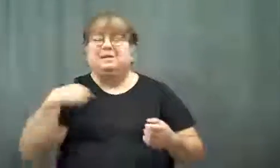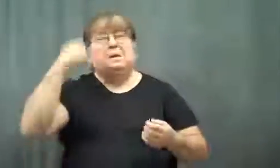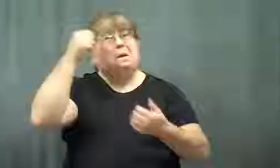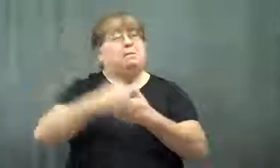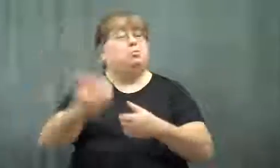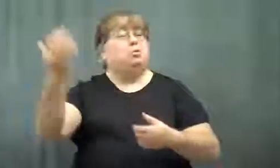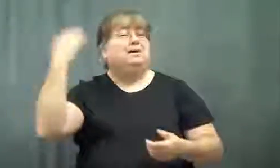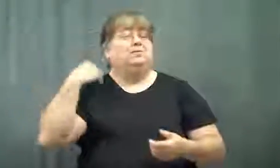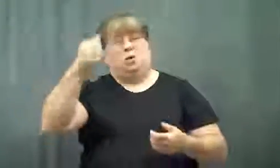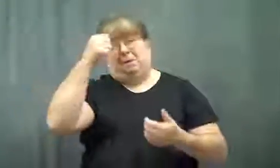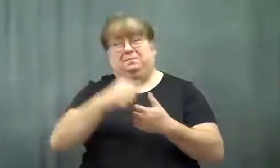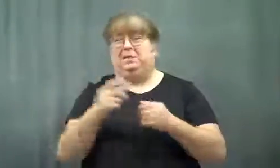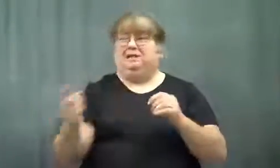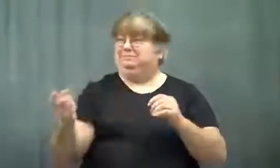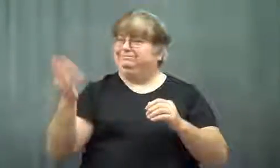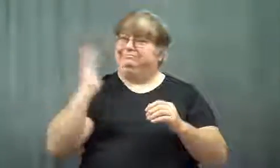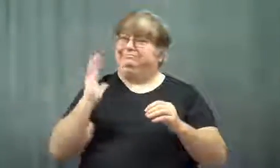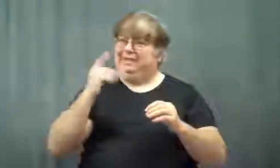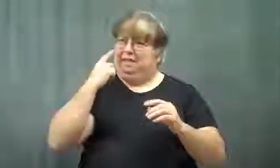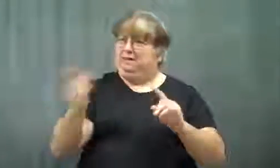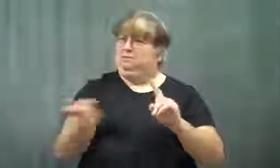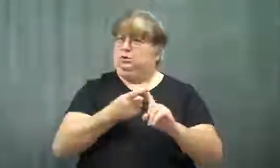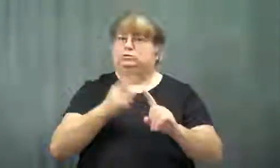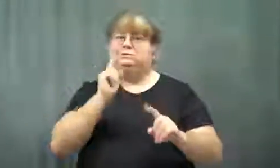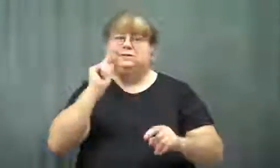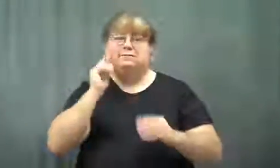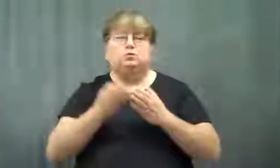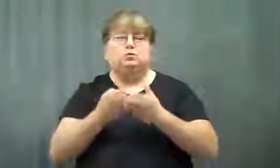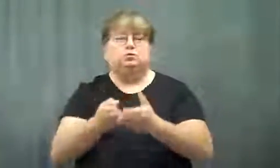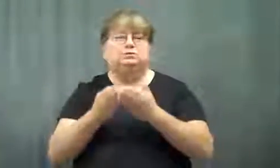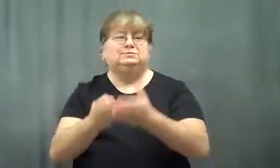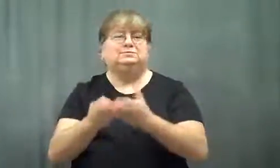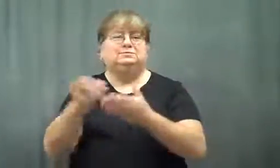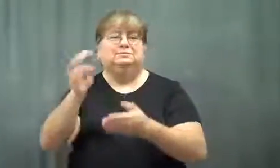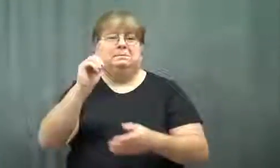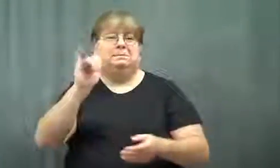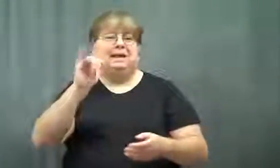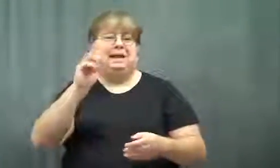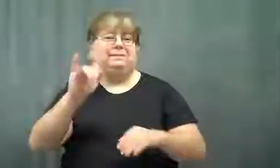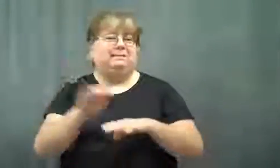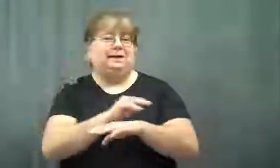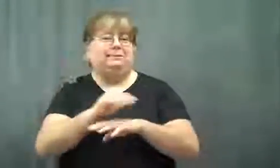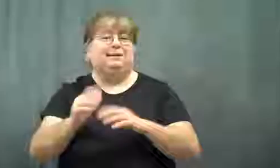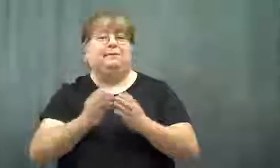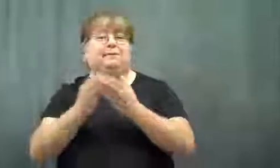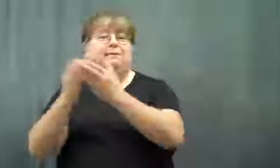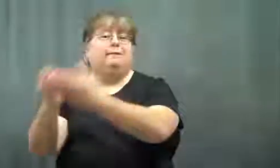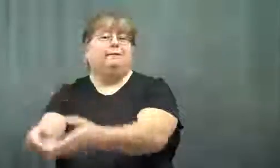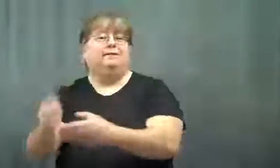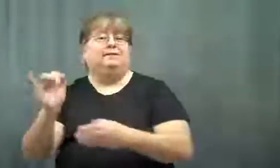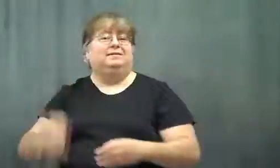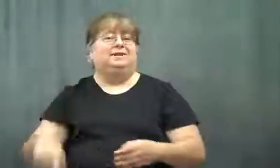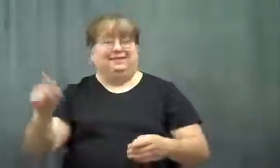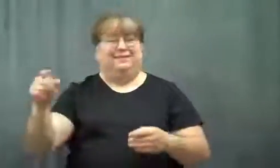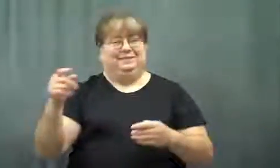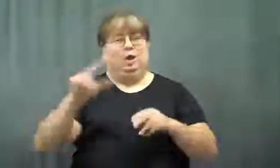I remember, I think it was the first Deaf Cruise in Miami,